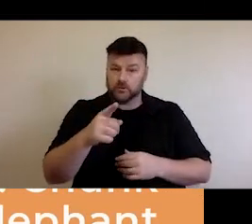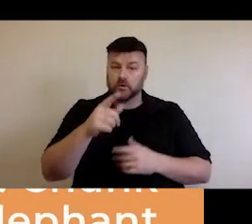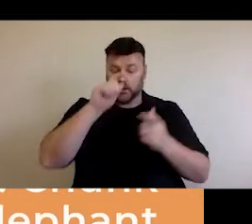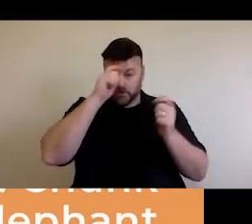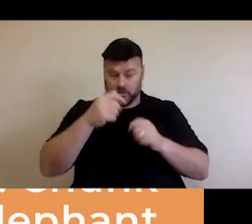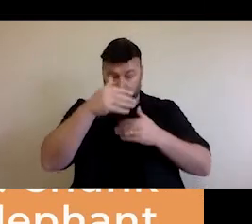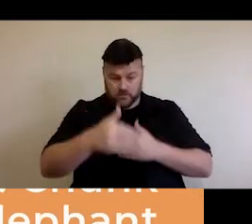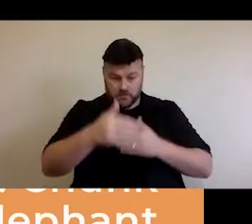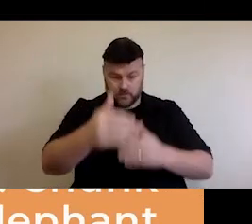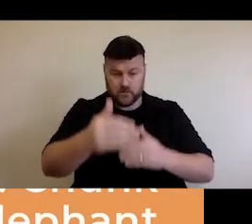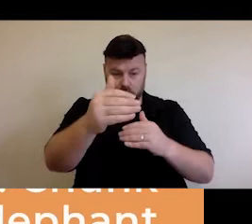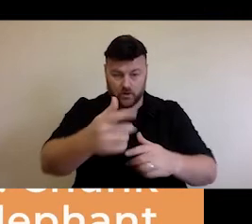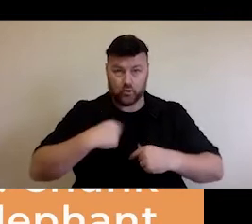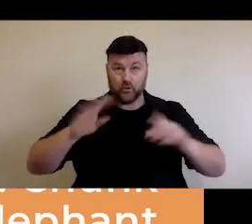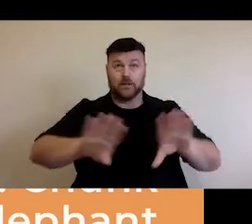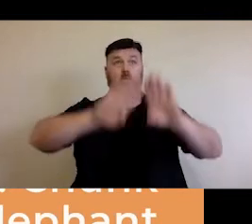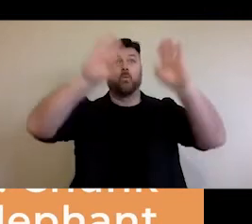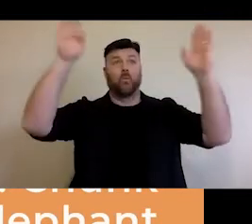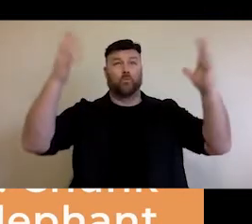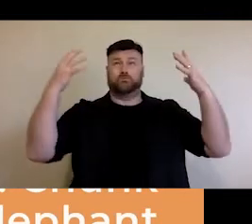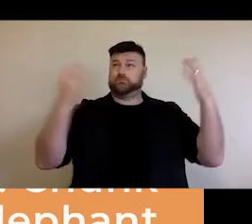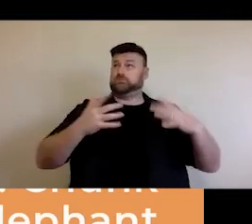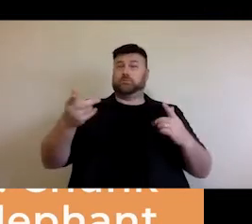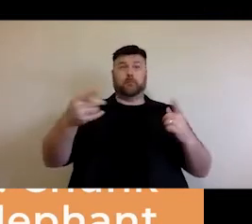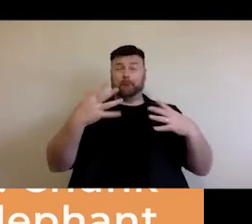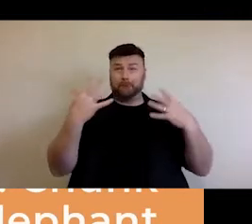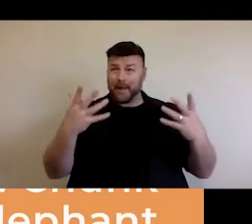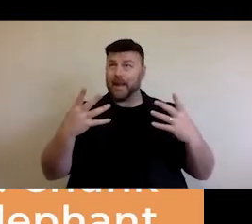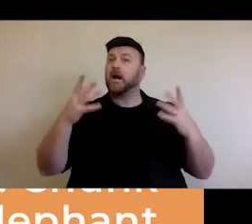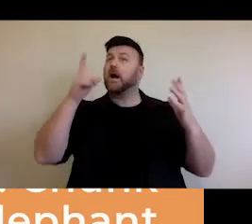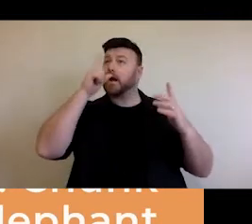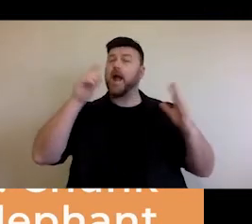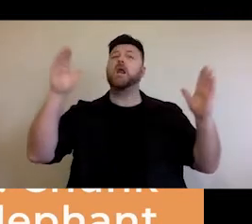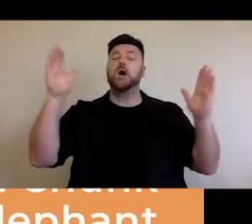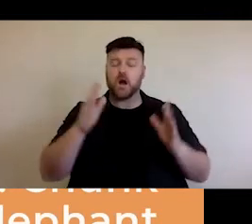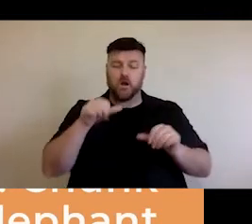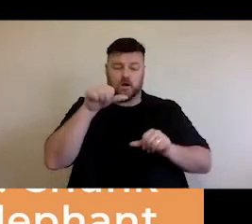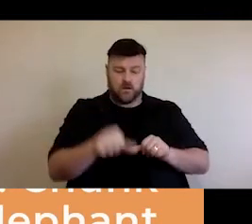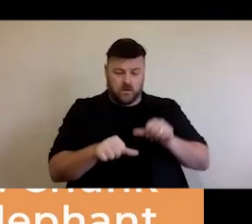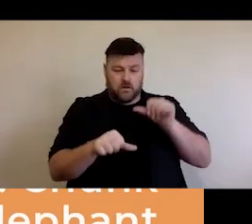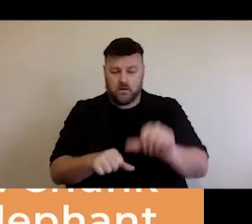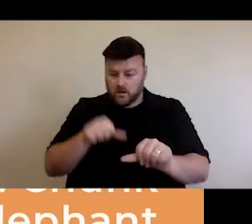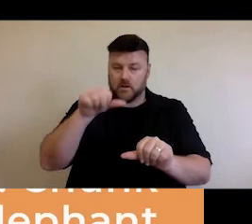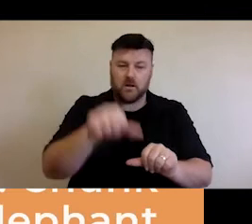what looks like an instrumental amount of thinking and work into something really manageable that you can put your arms around with your